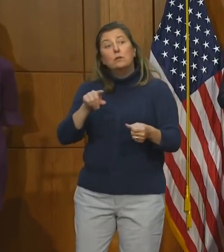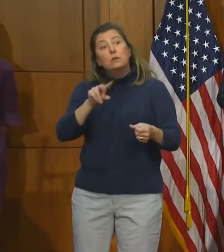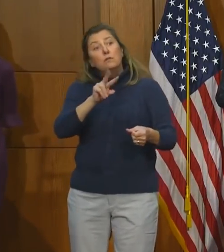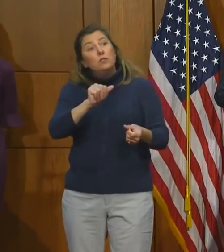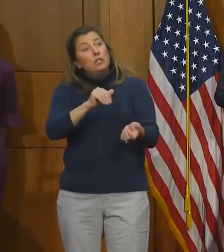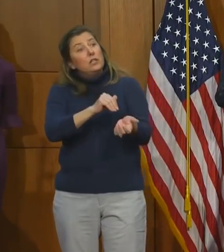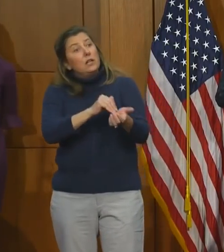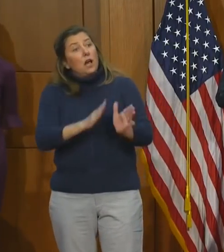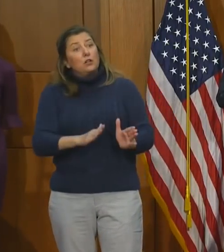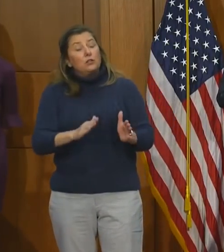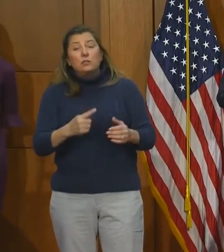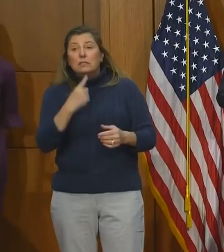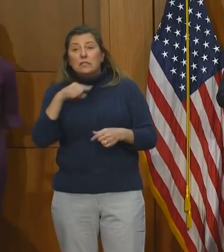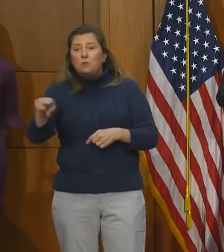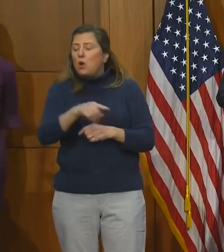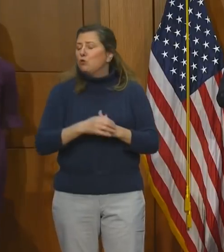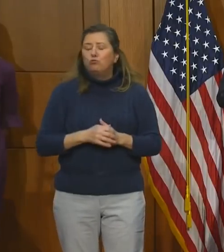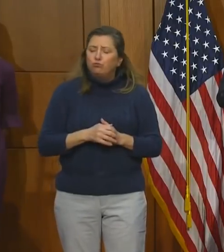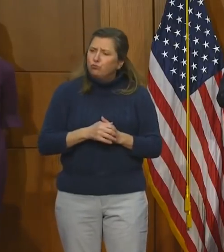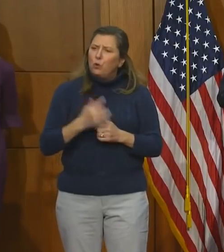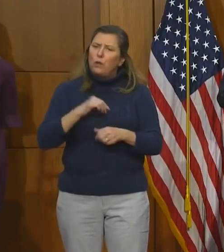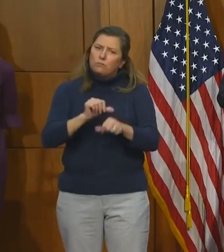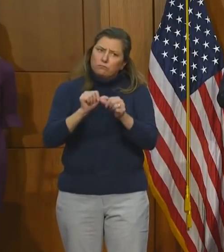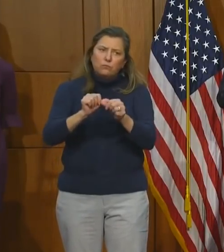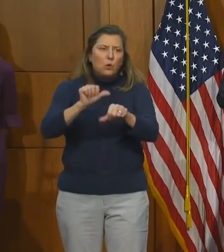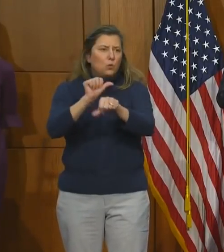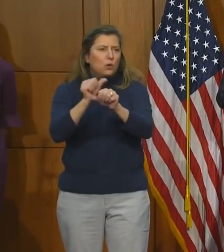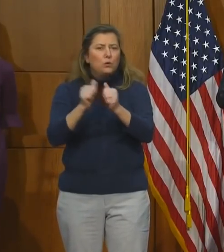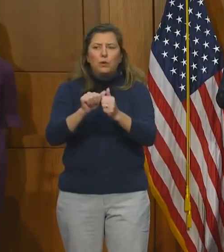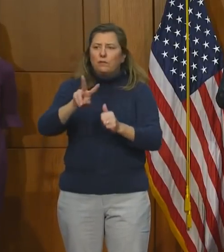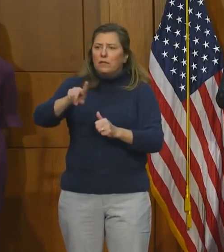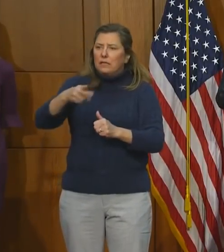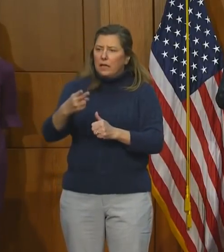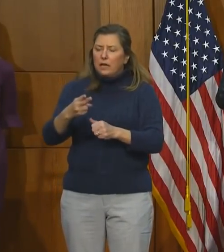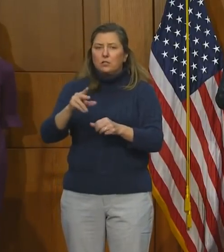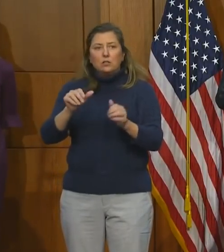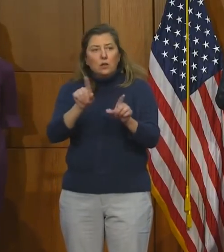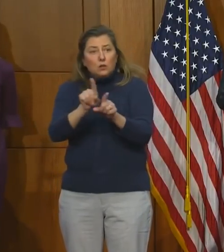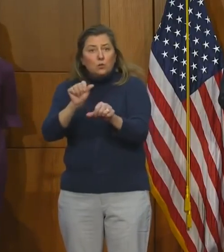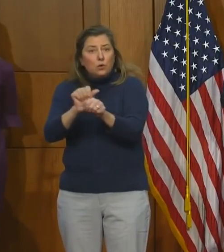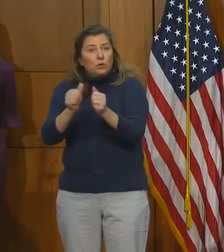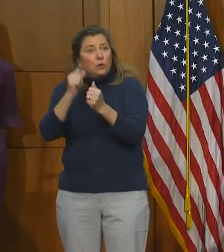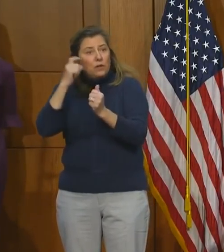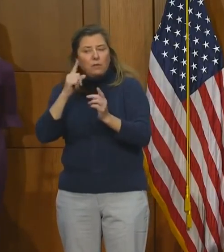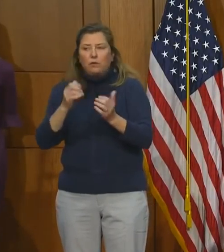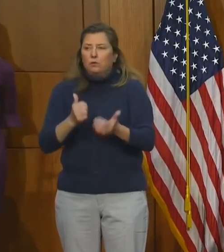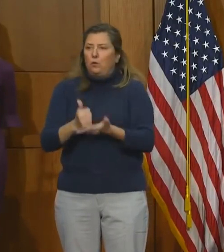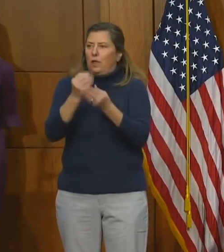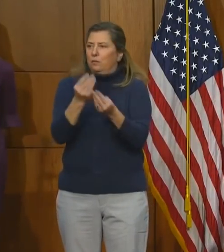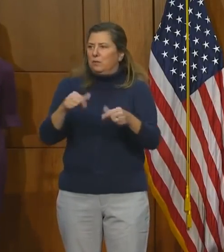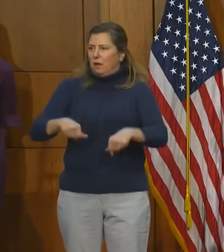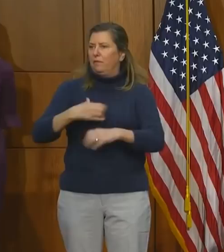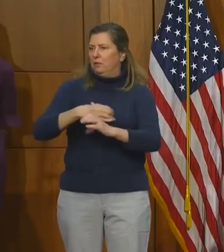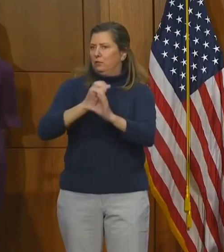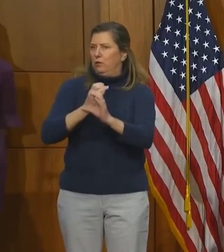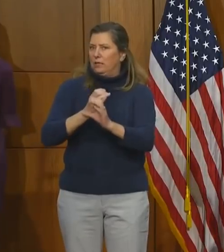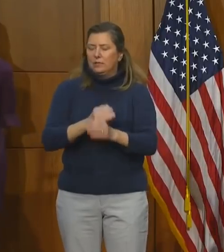WORKING TO MANAGE THIS UNPRECEDENTED TIME TOGETHER. I PROMISE ALL OF YOU THAT VIRGINIANS PHYSICIANS WILL NOT LET YOU DOWN AND WE'LL CONTINUE